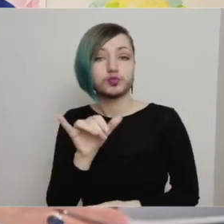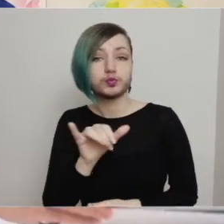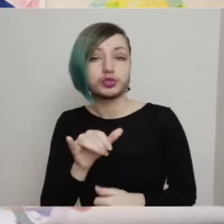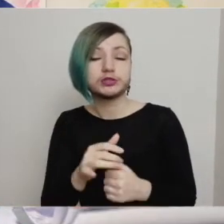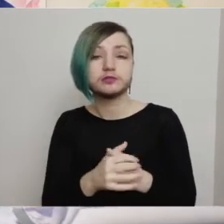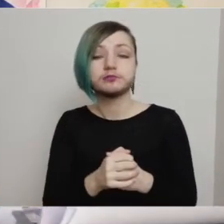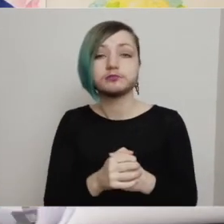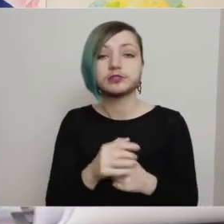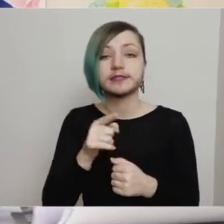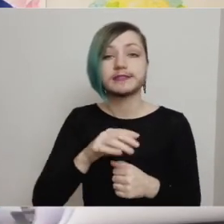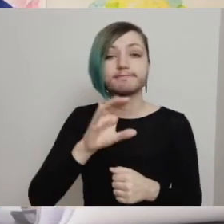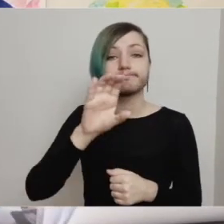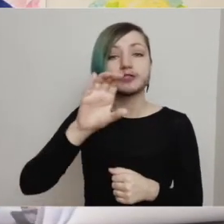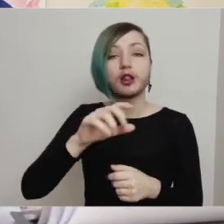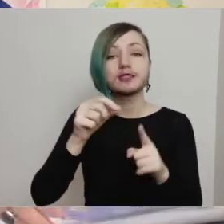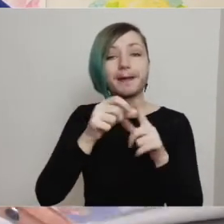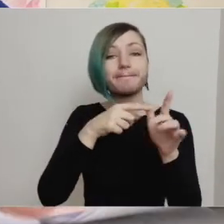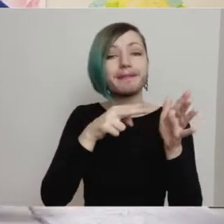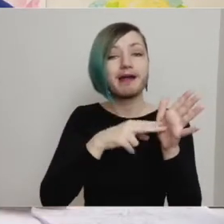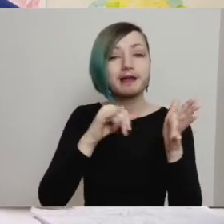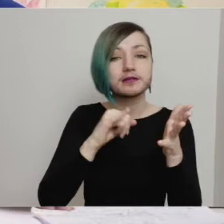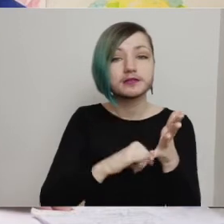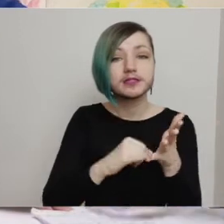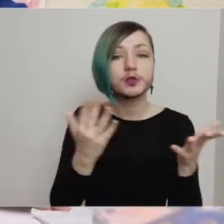of salt pans in Australia